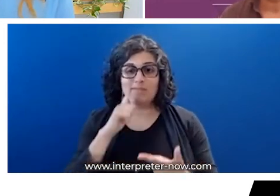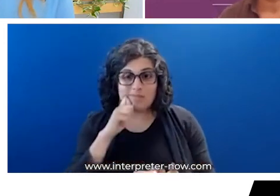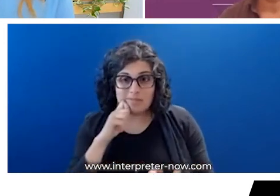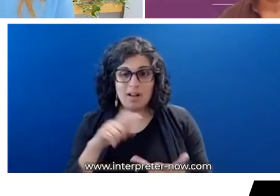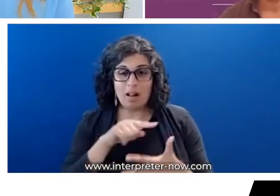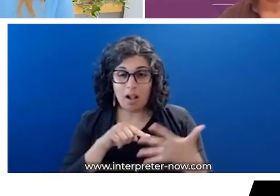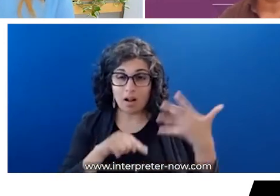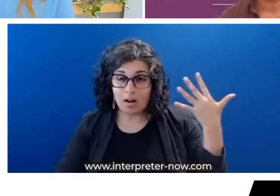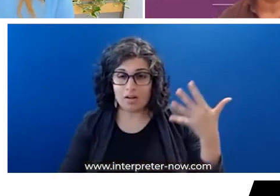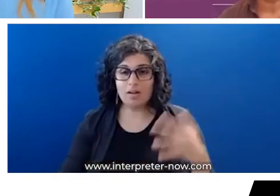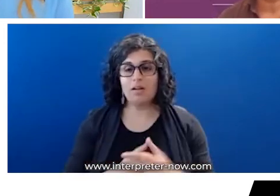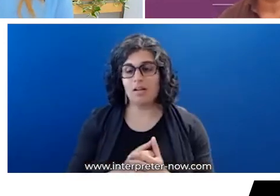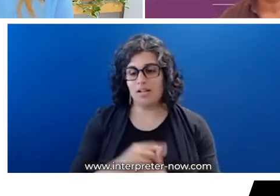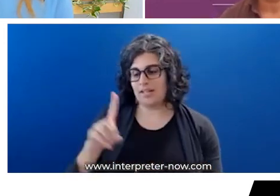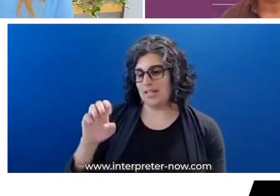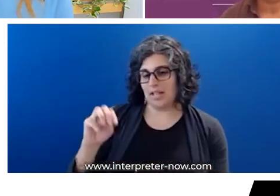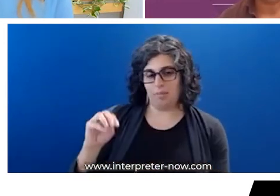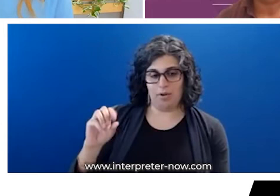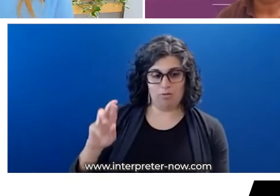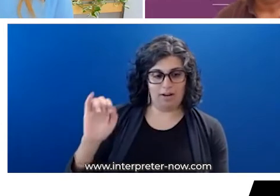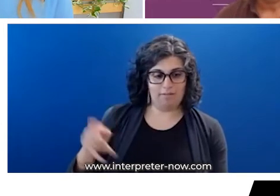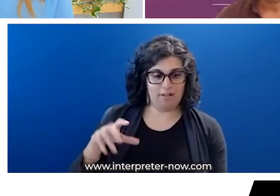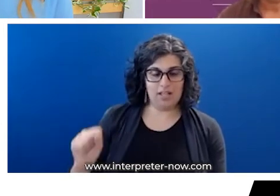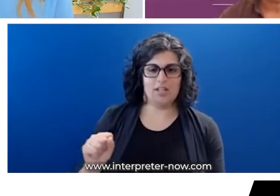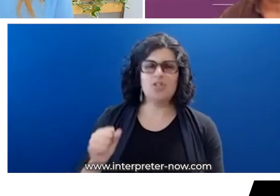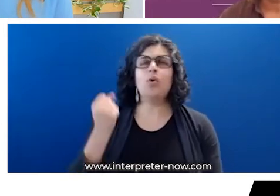understand where potentially a parity exists.